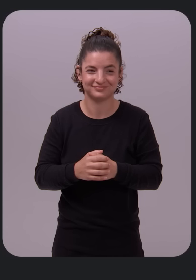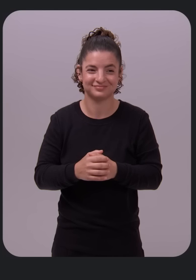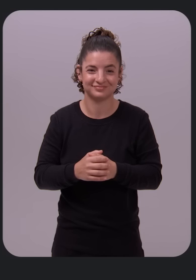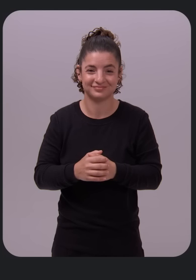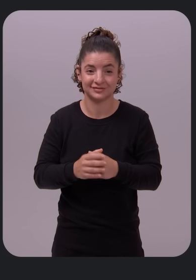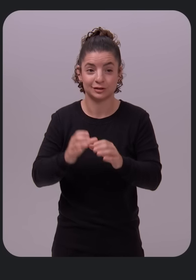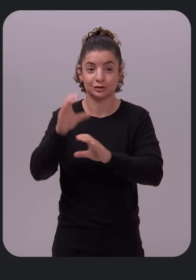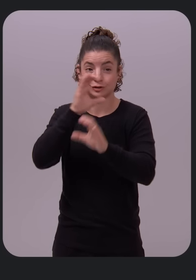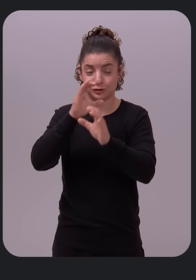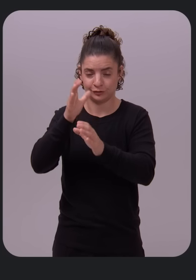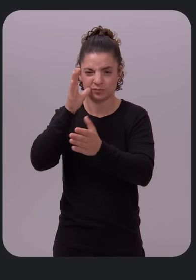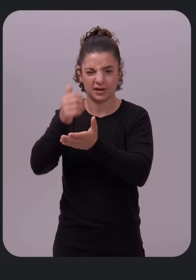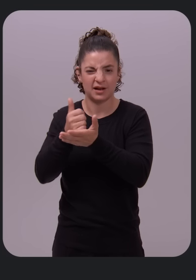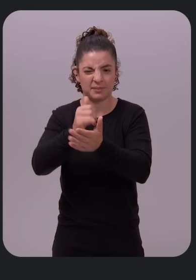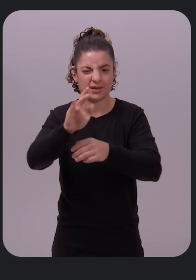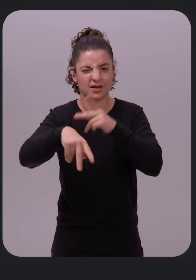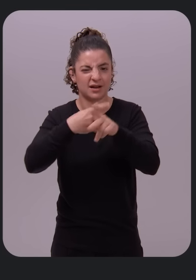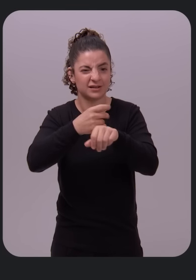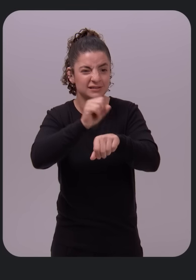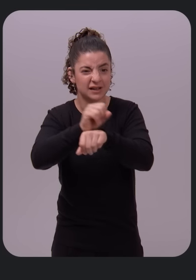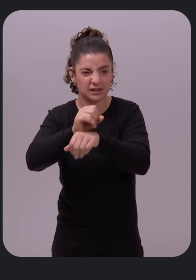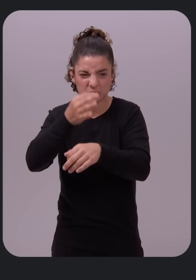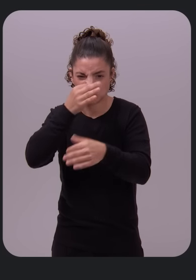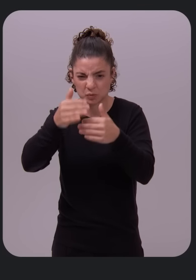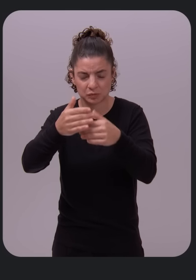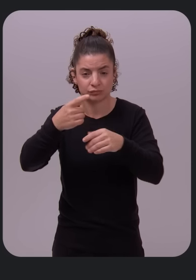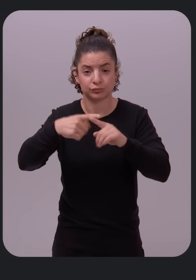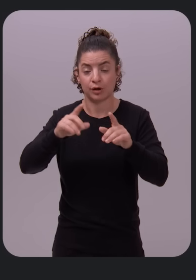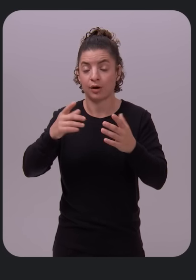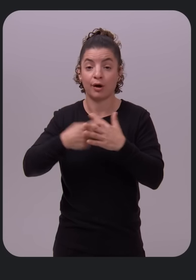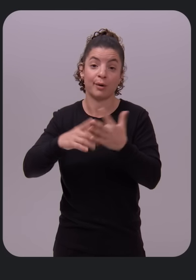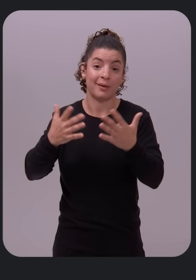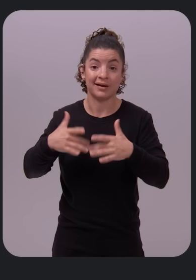Search will help with tasks like this soon, starting with event tickets, restaurant